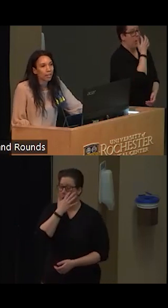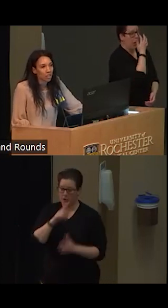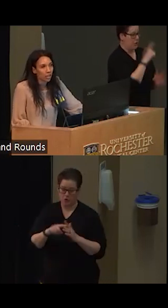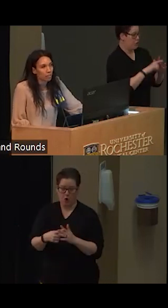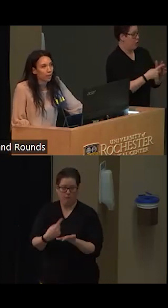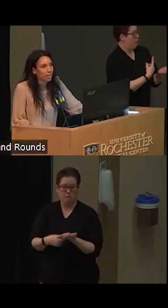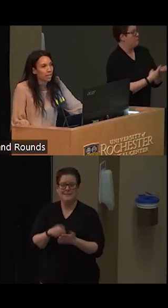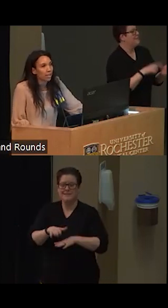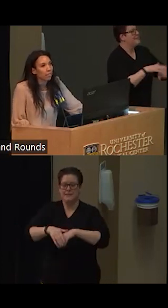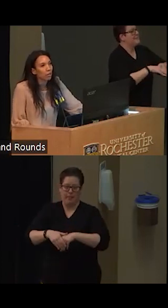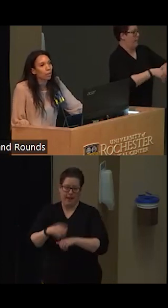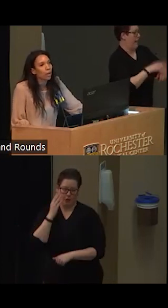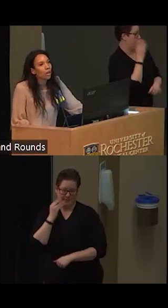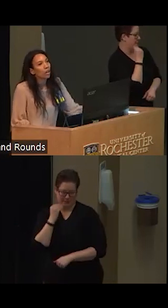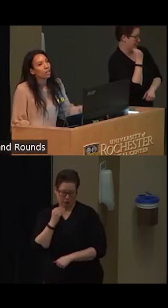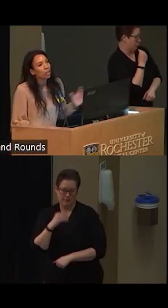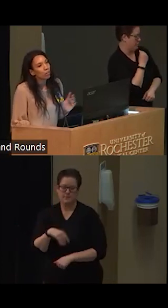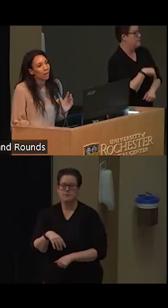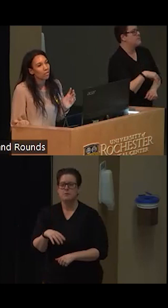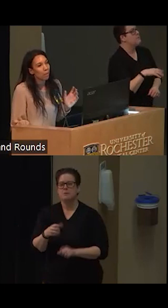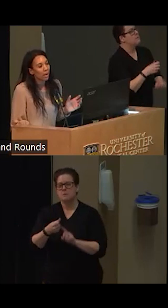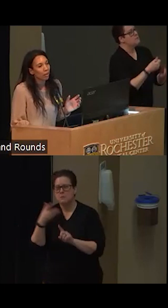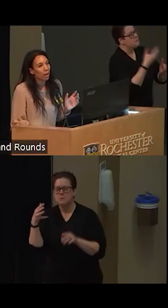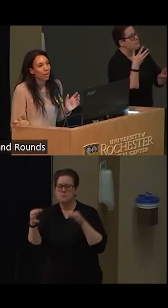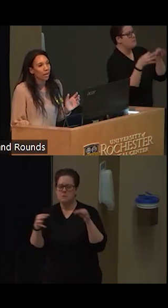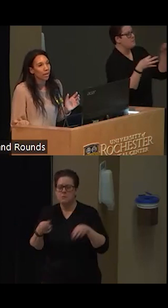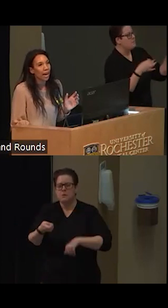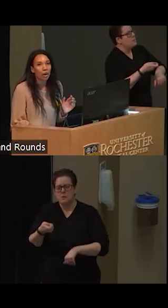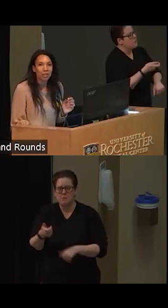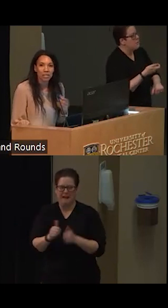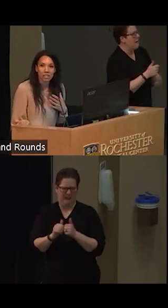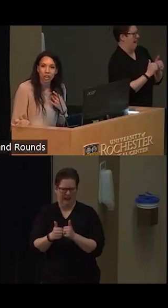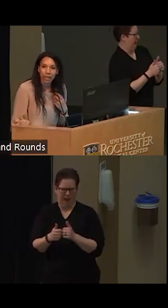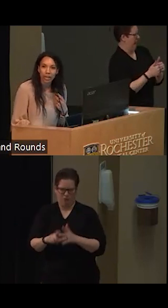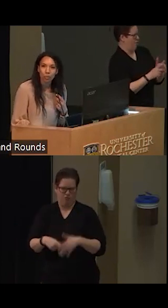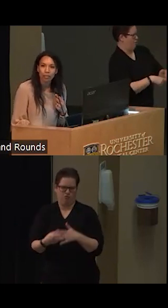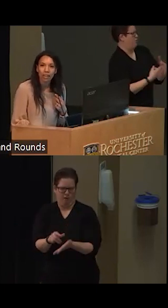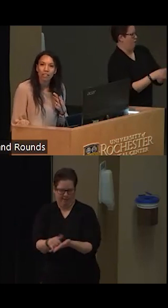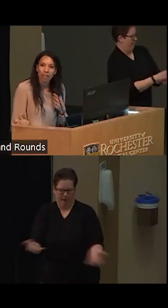simulation experience and give you a little bit of a background in how this started and what the